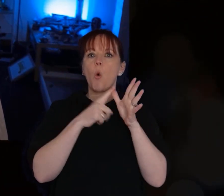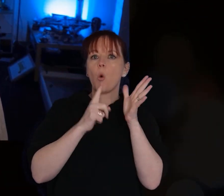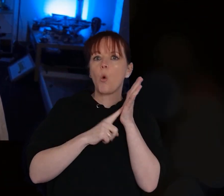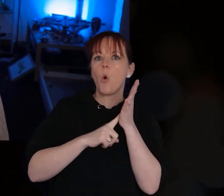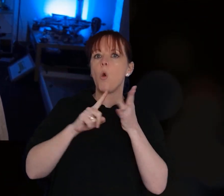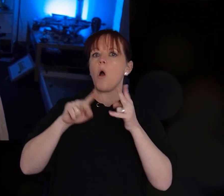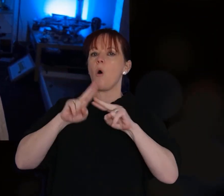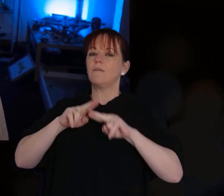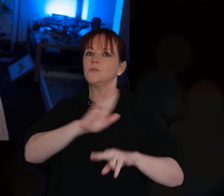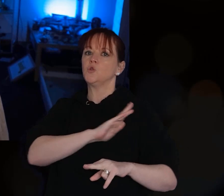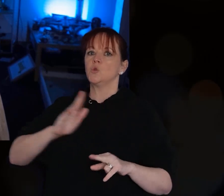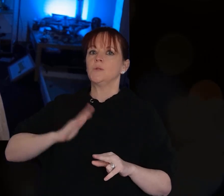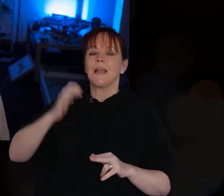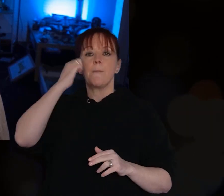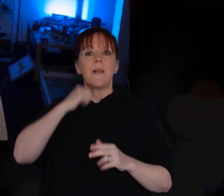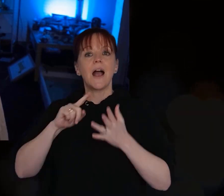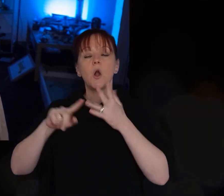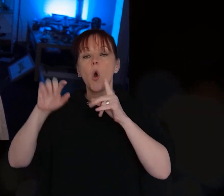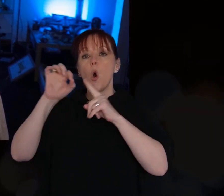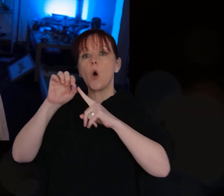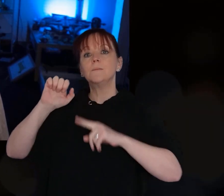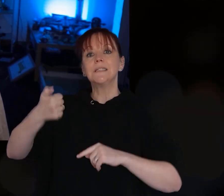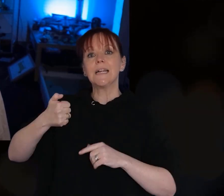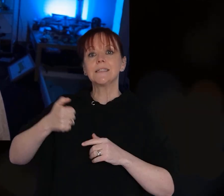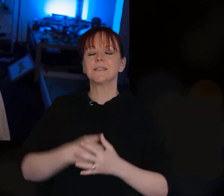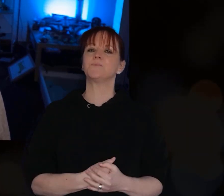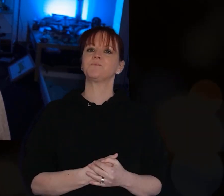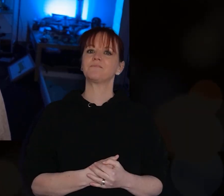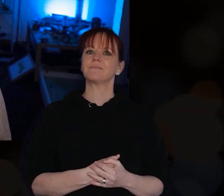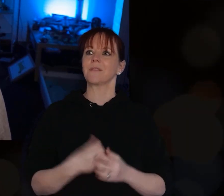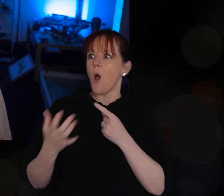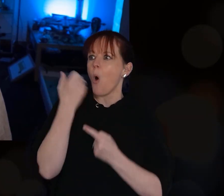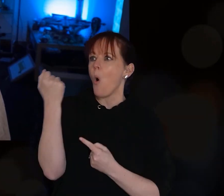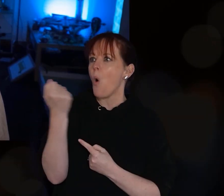And the winner of Best Physical and Mobility Accessibility is...